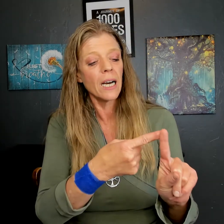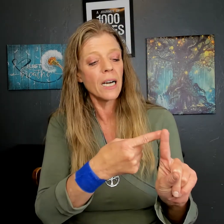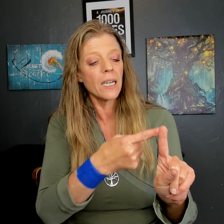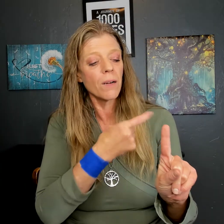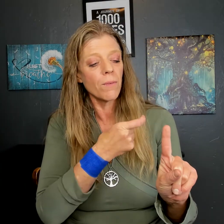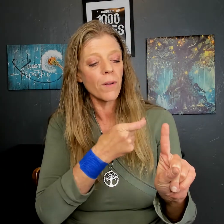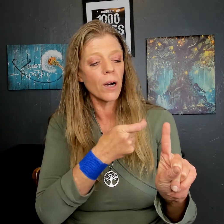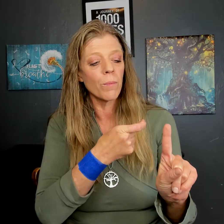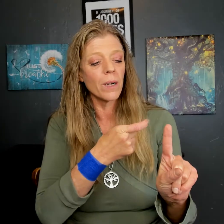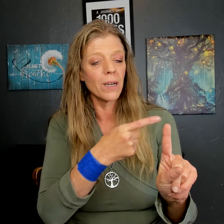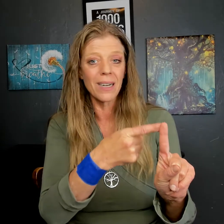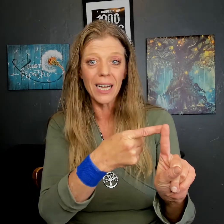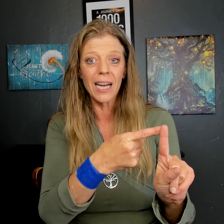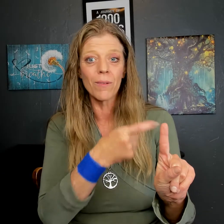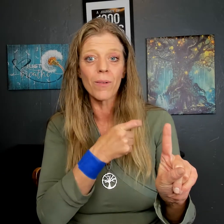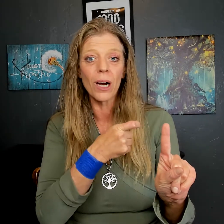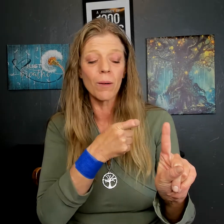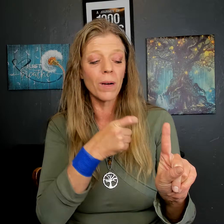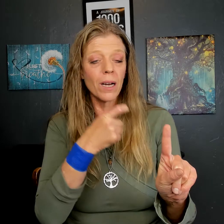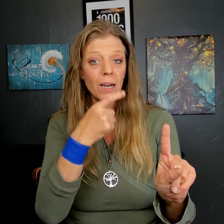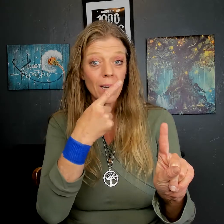And FROM. FROM.